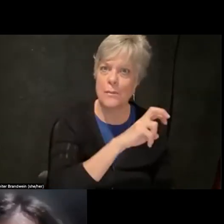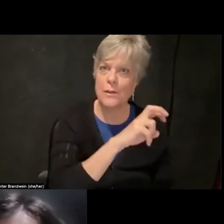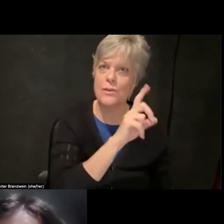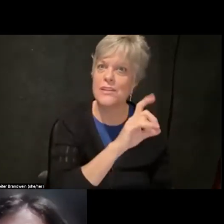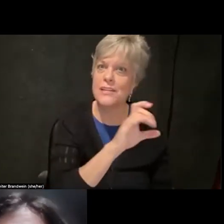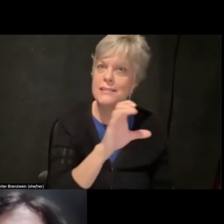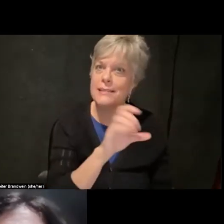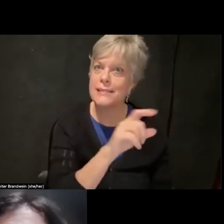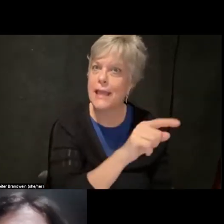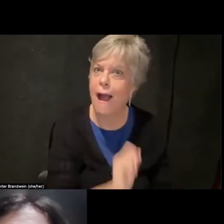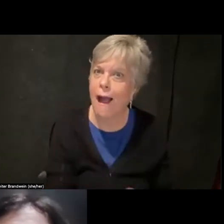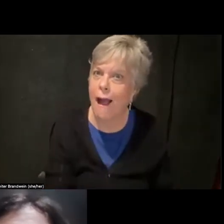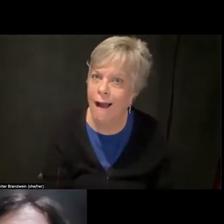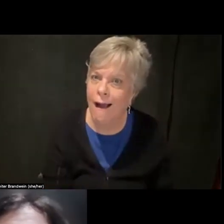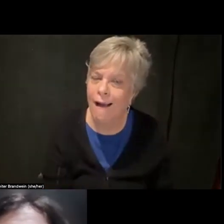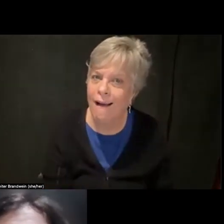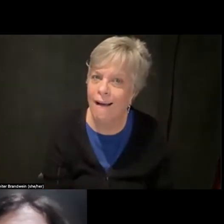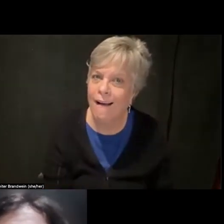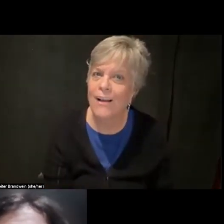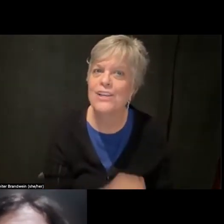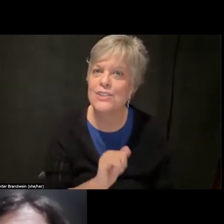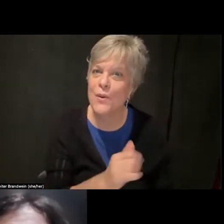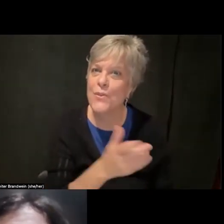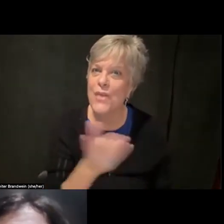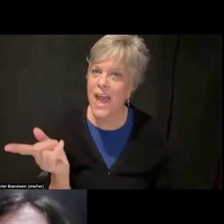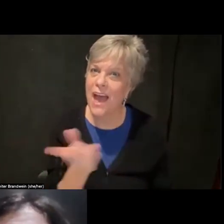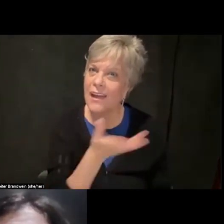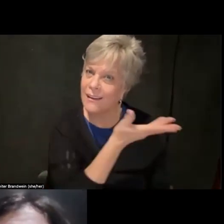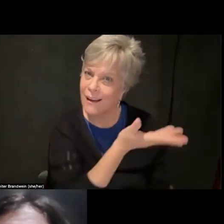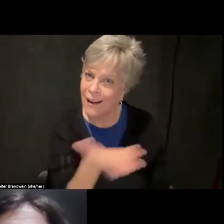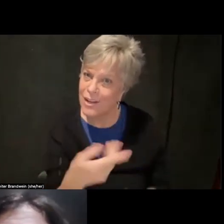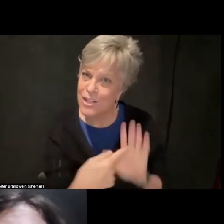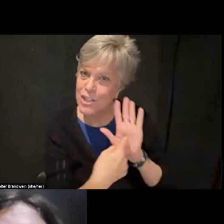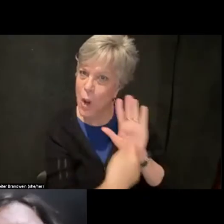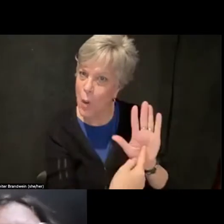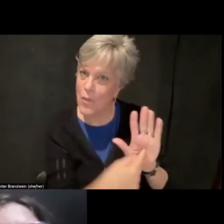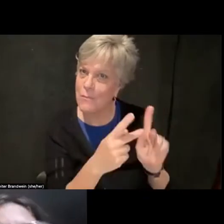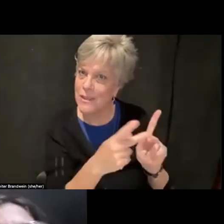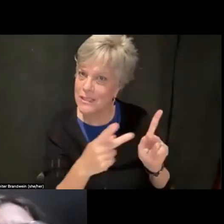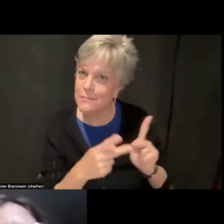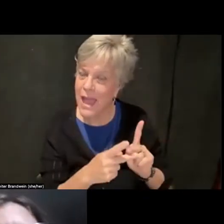And so that introduced them to the space and then also that showed to them